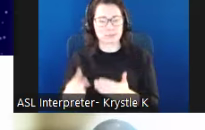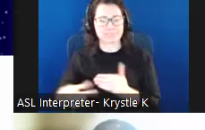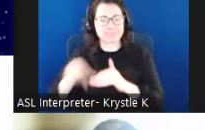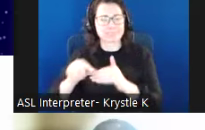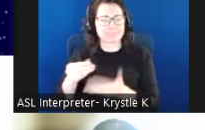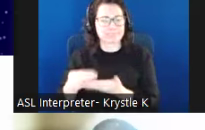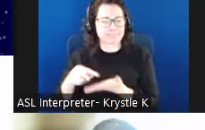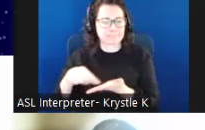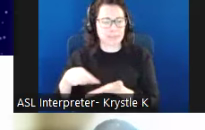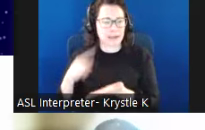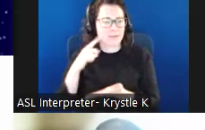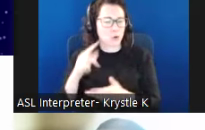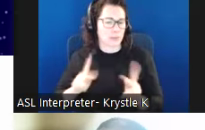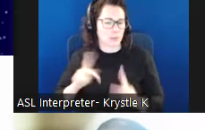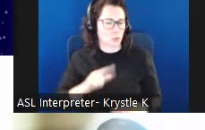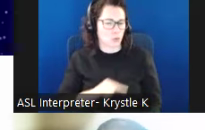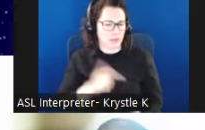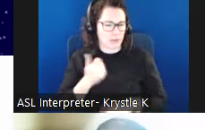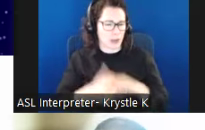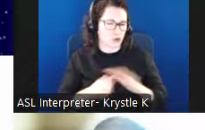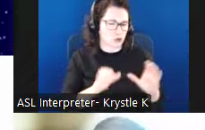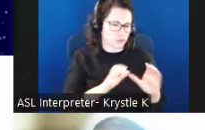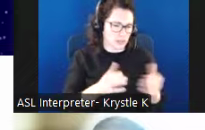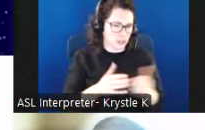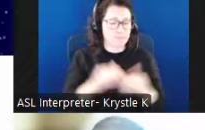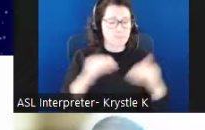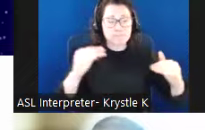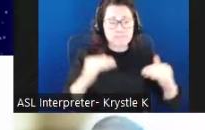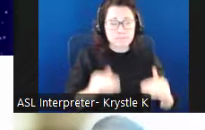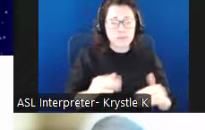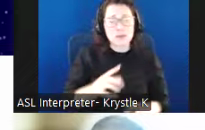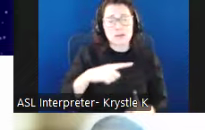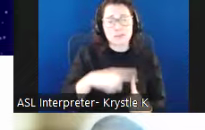those that qualify.